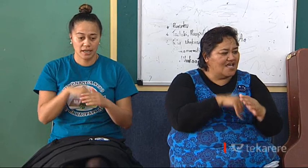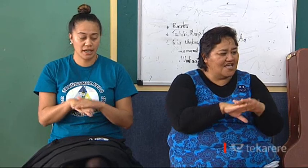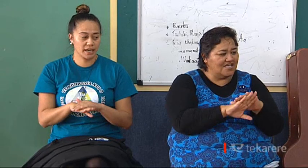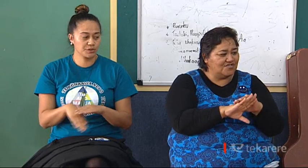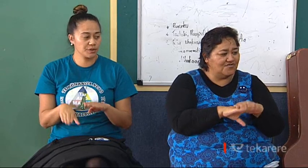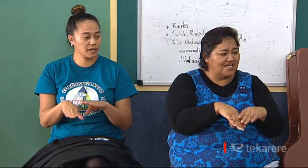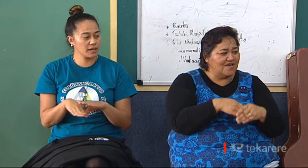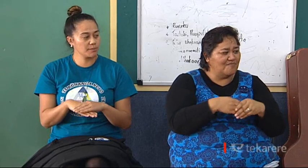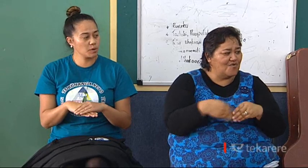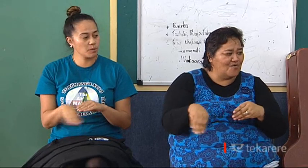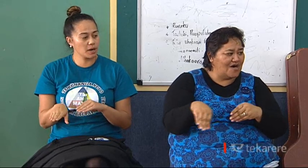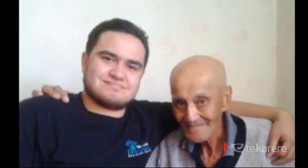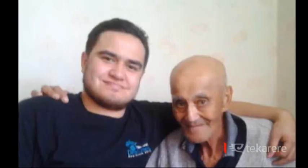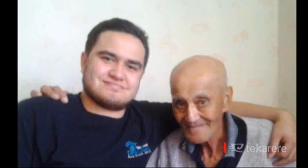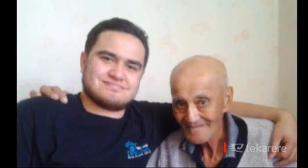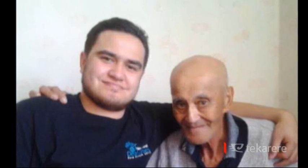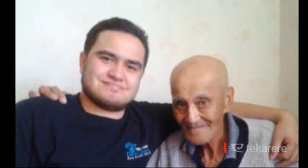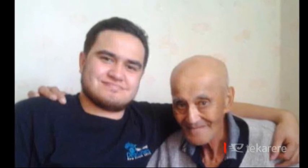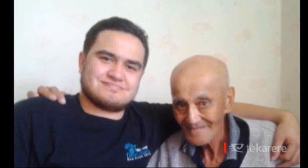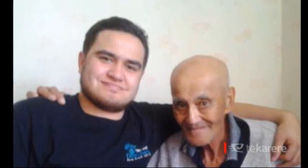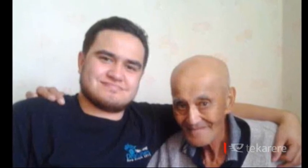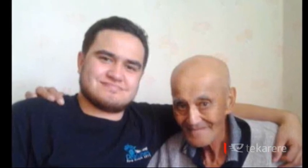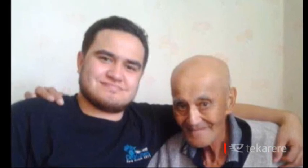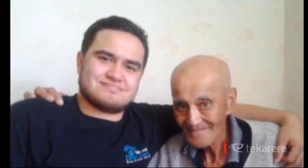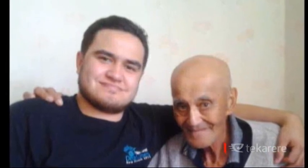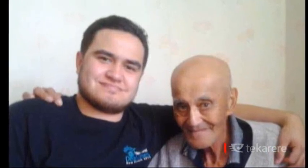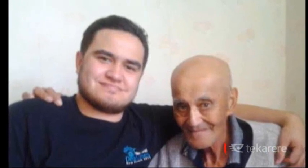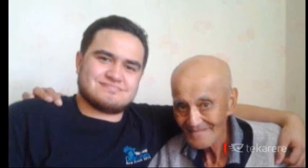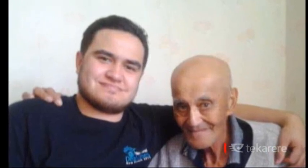They started using sign language in the classroom